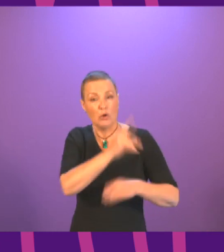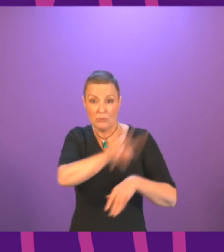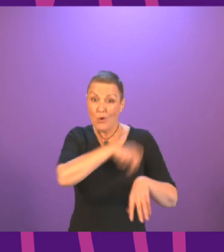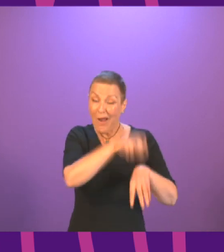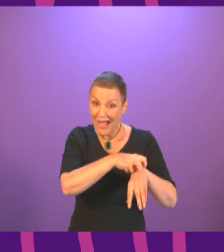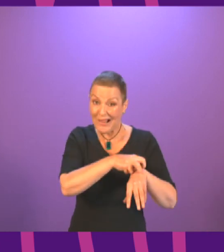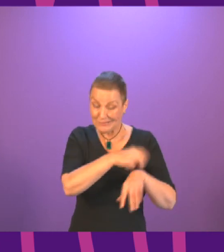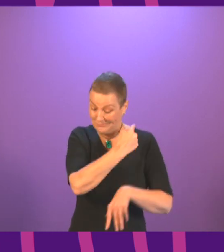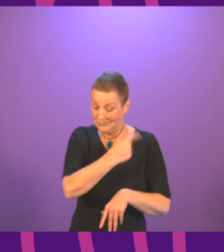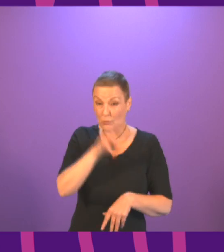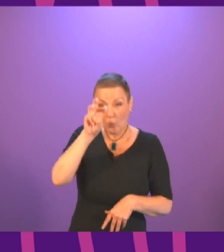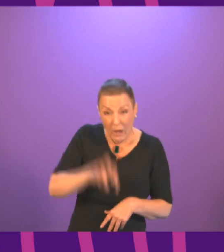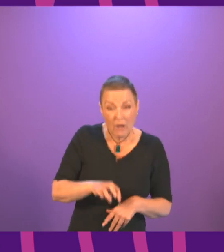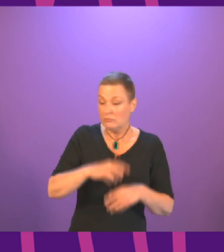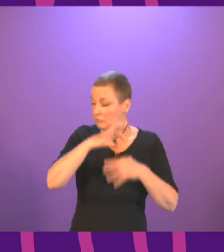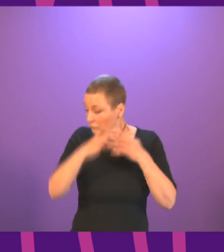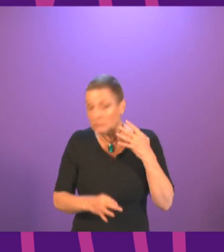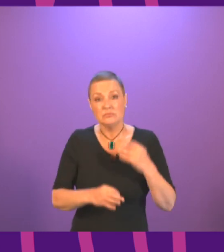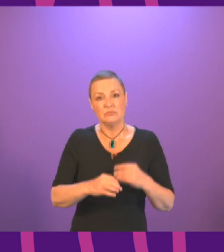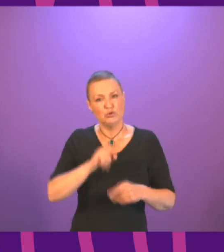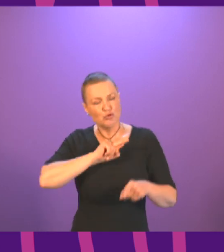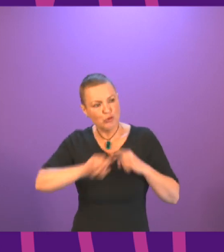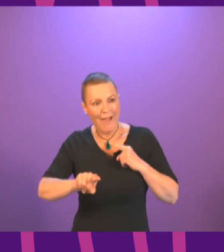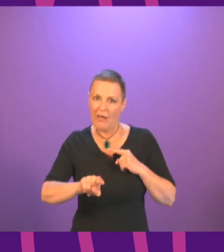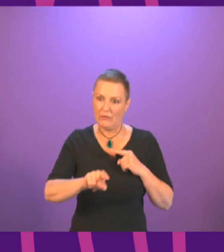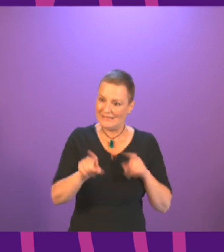to seek early discussions on whether and how such an inquiry could be established on a